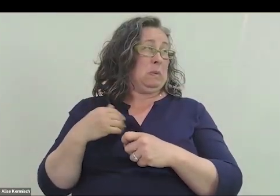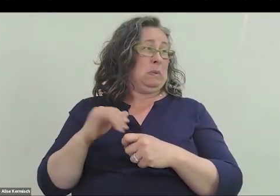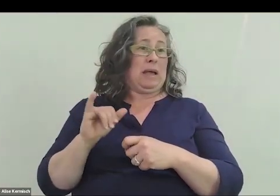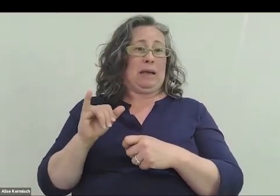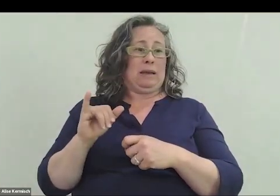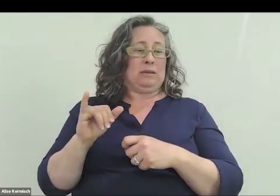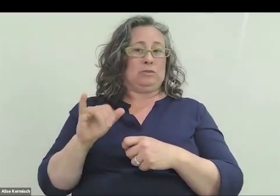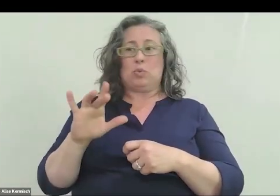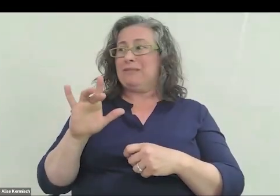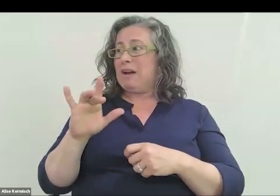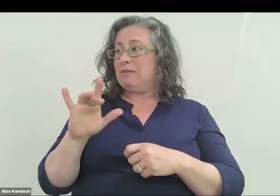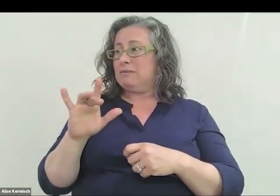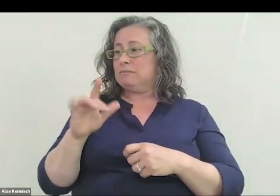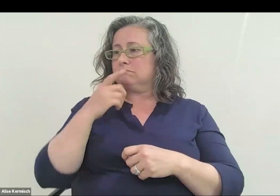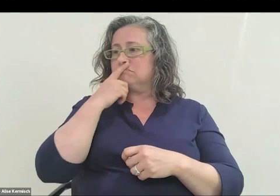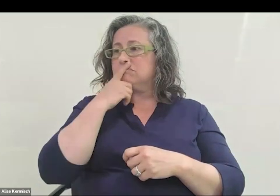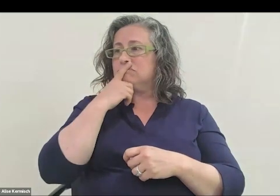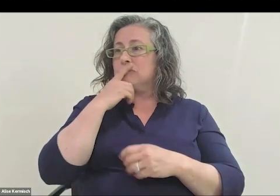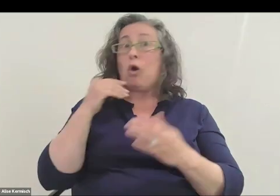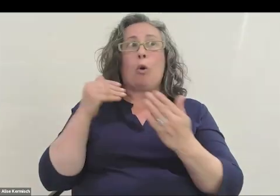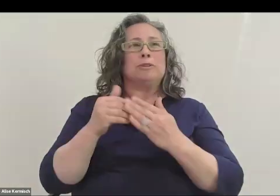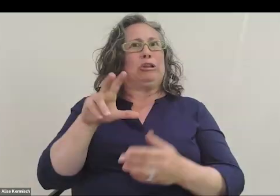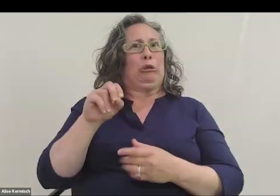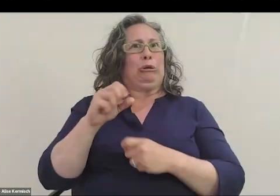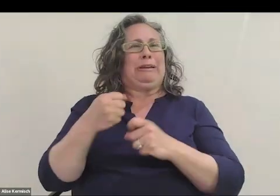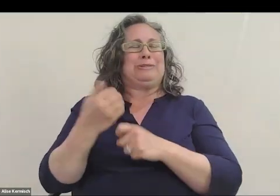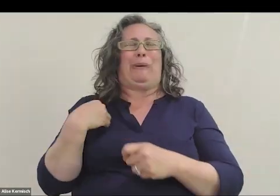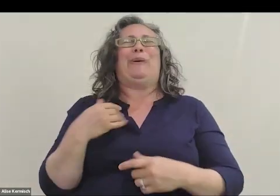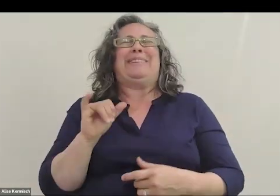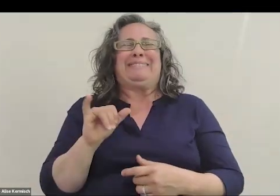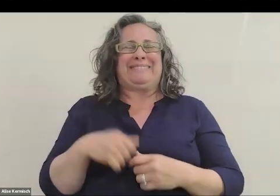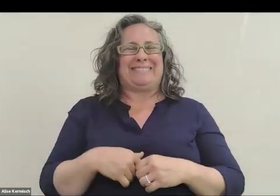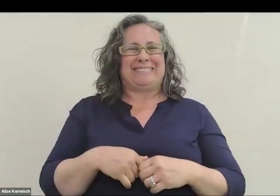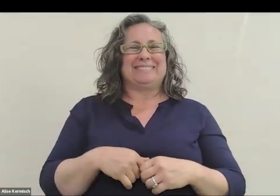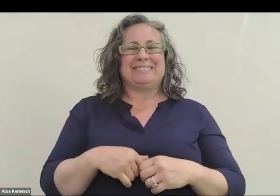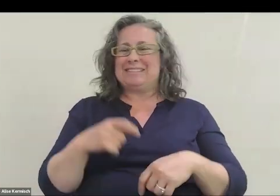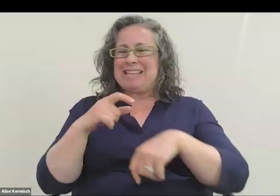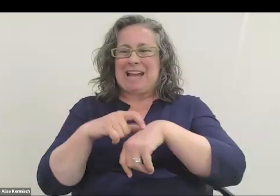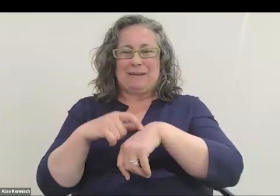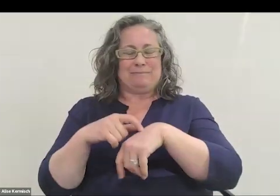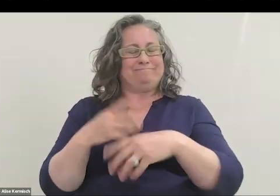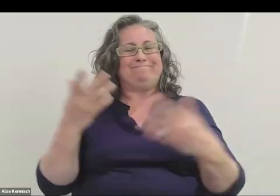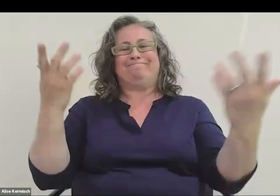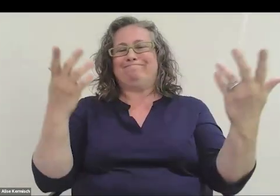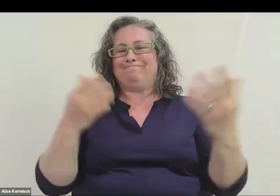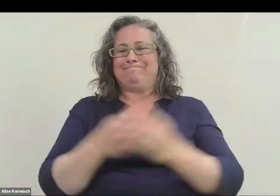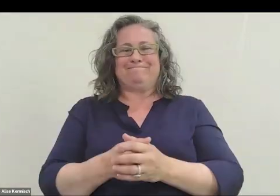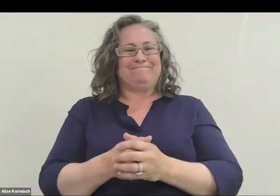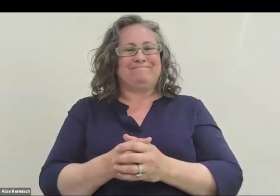It's like the late '90s, 25, almost 30 years ago. Time, I don't understand it.